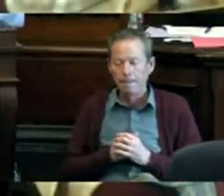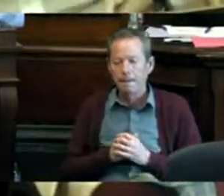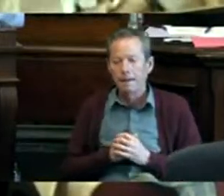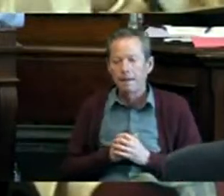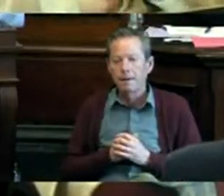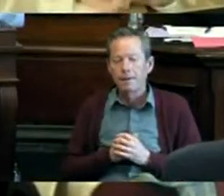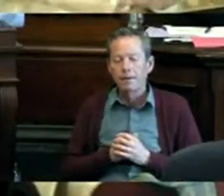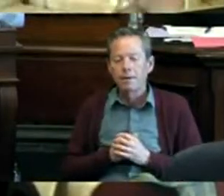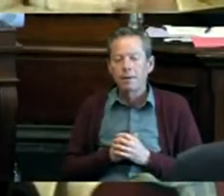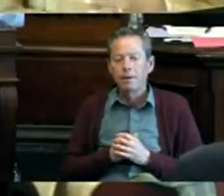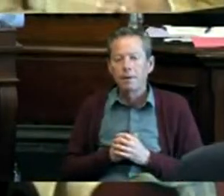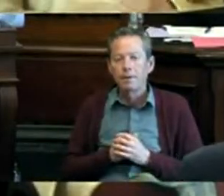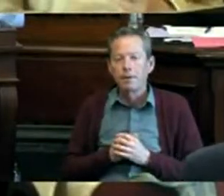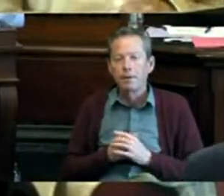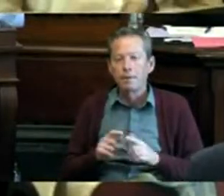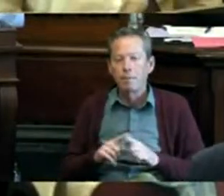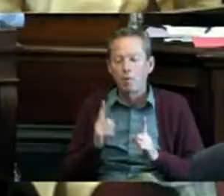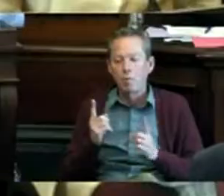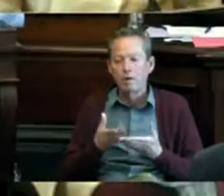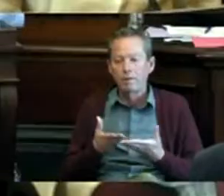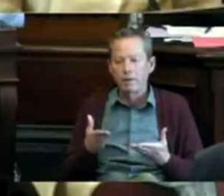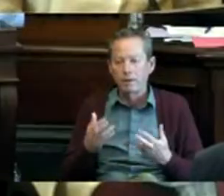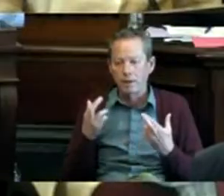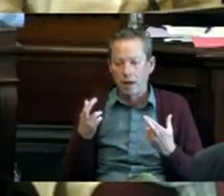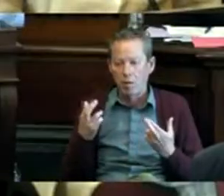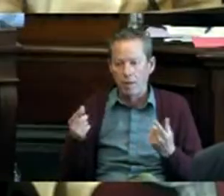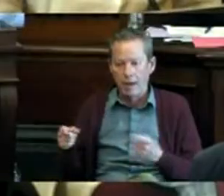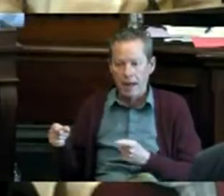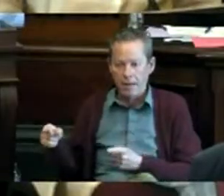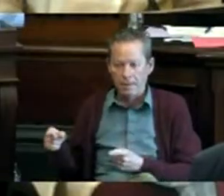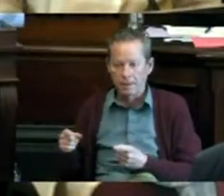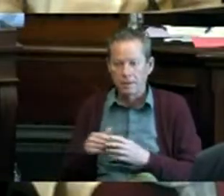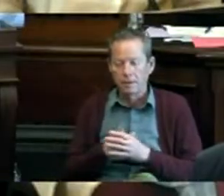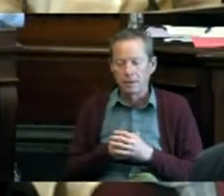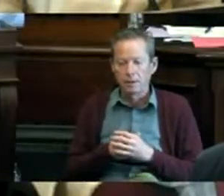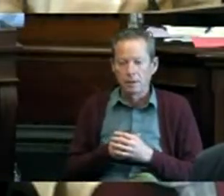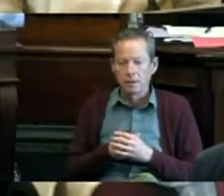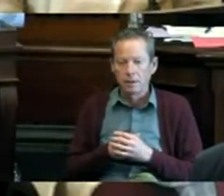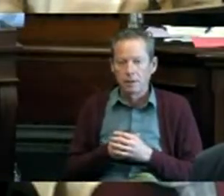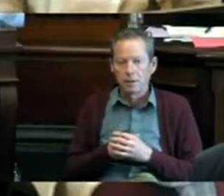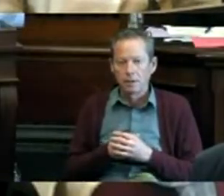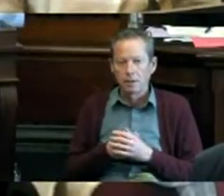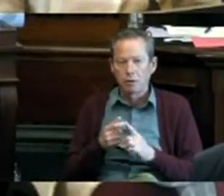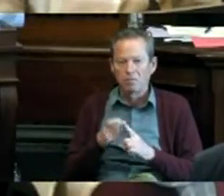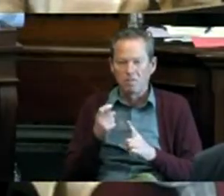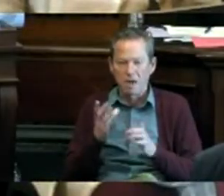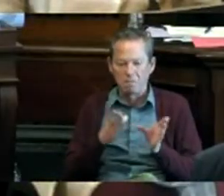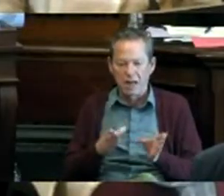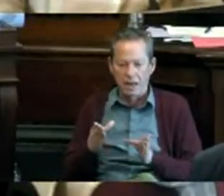require unique physical facilities that we have to